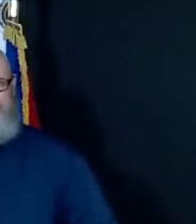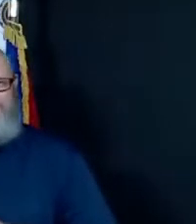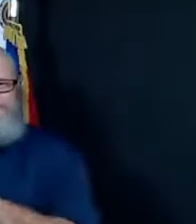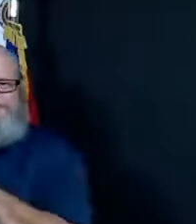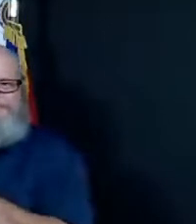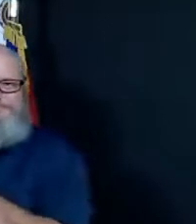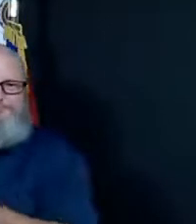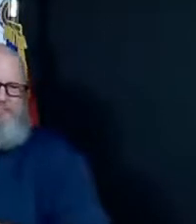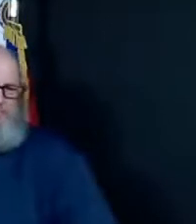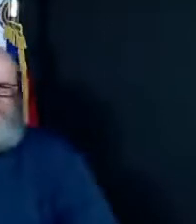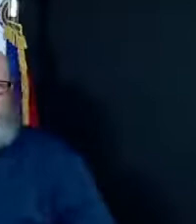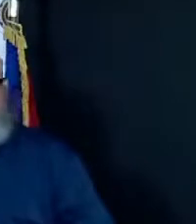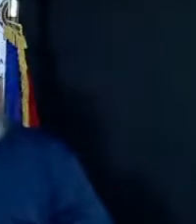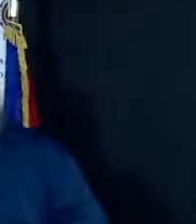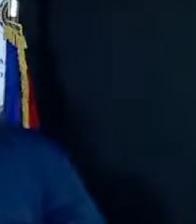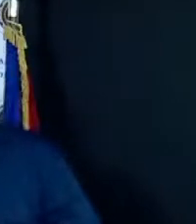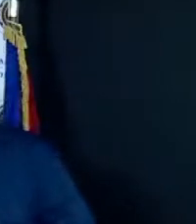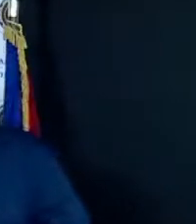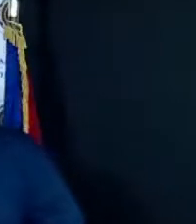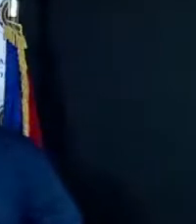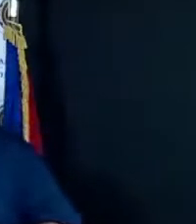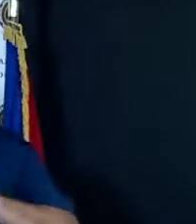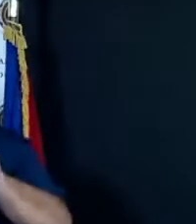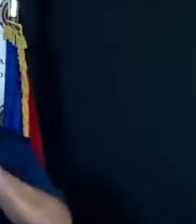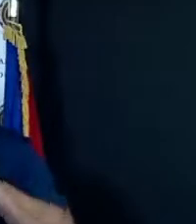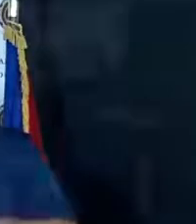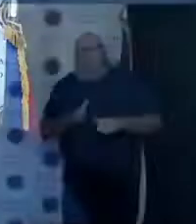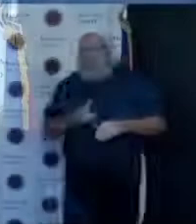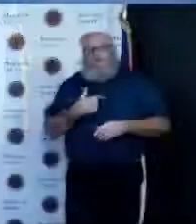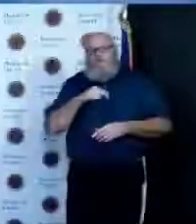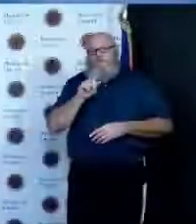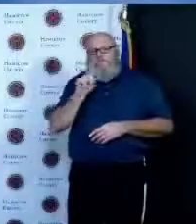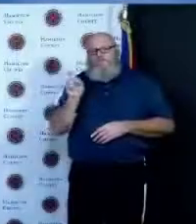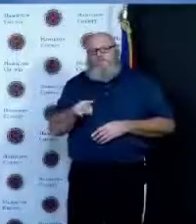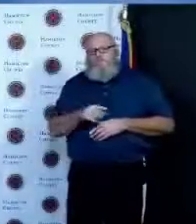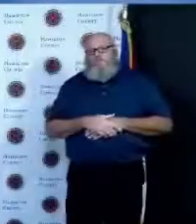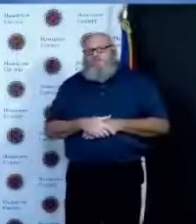Greg how are you today Greg good good to see you yeah I'm trying to figure